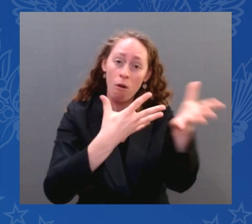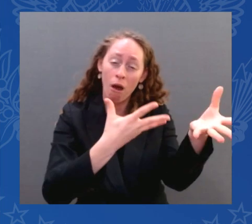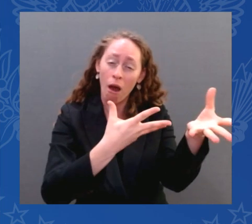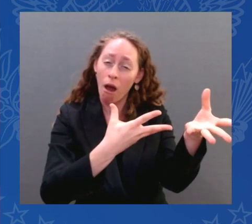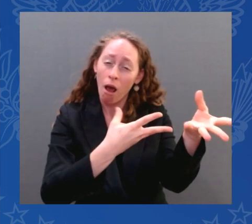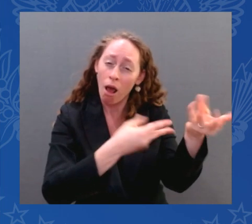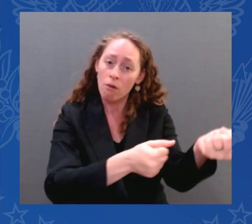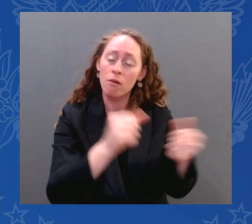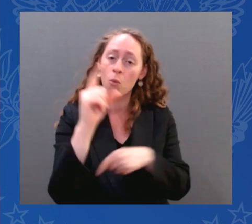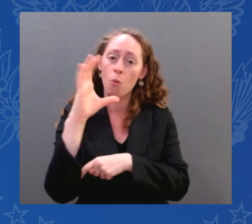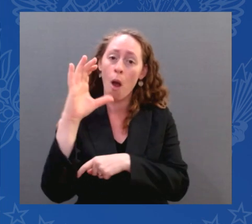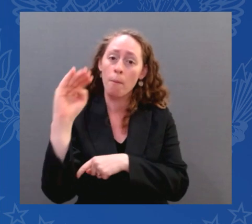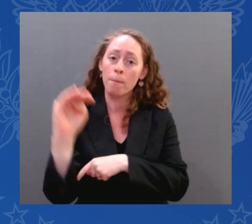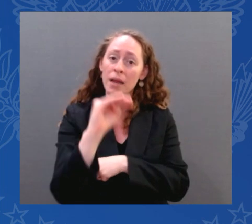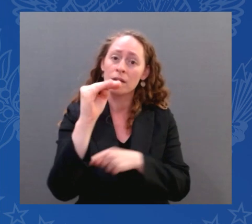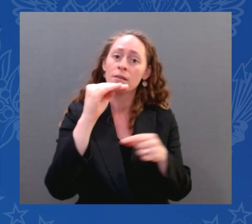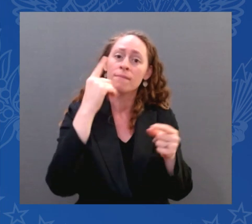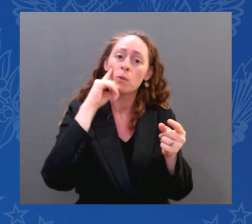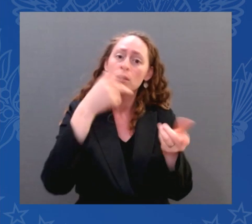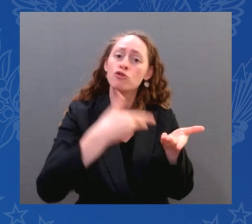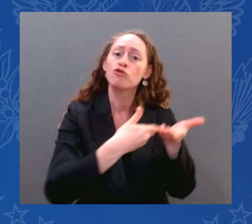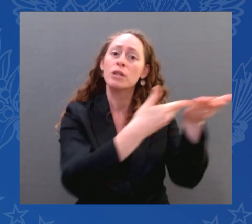Hal Lawton. Hal told me that his company